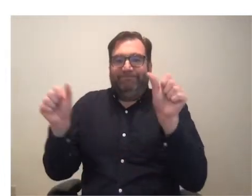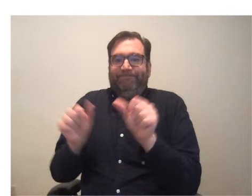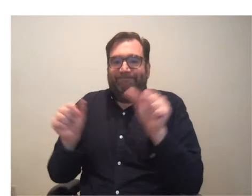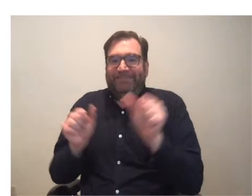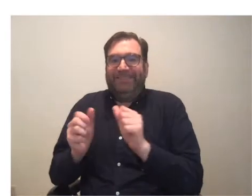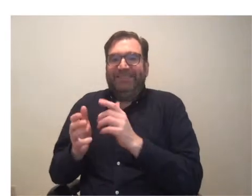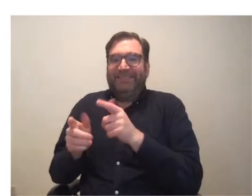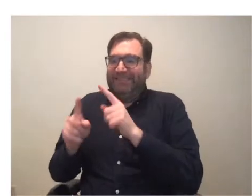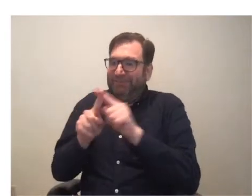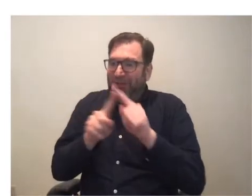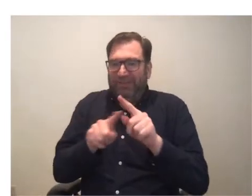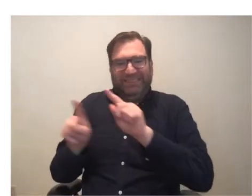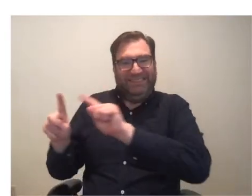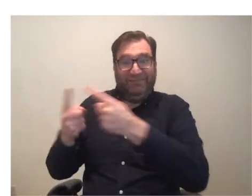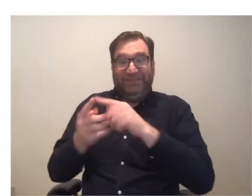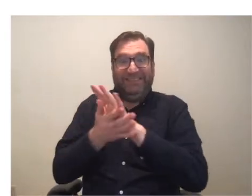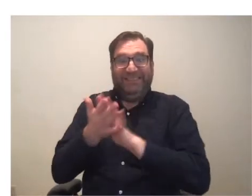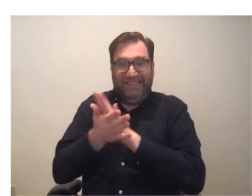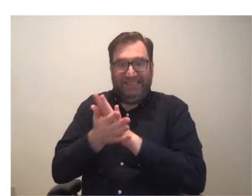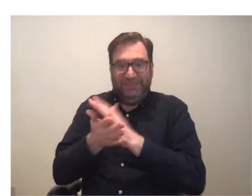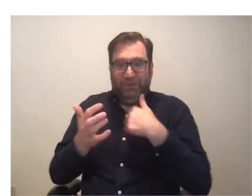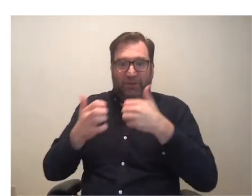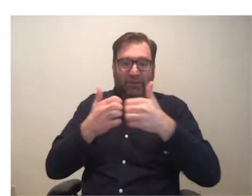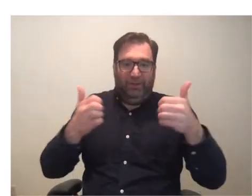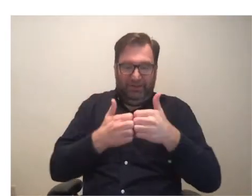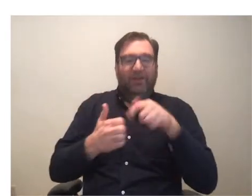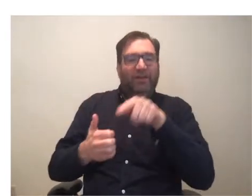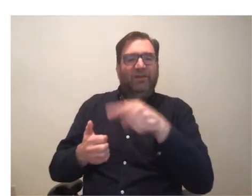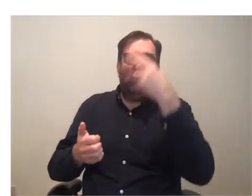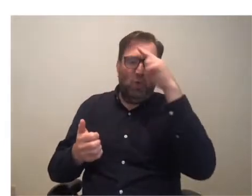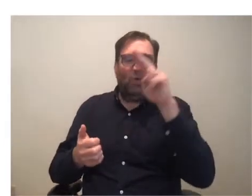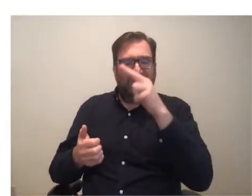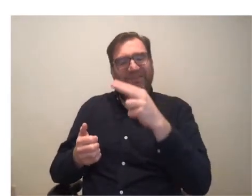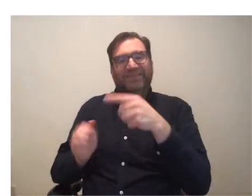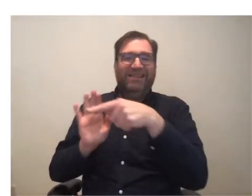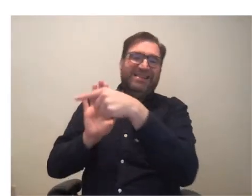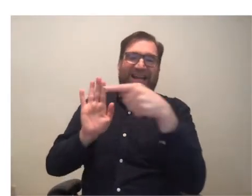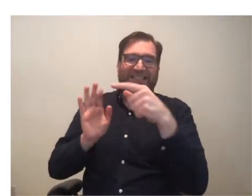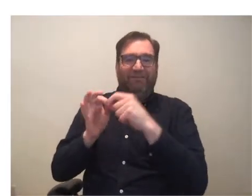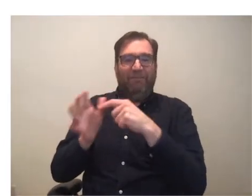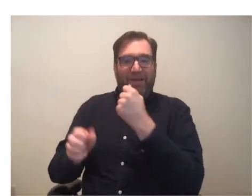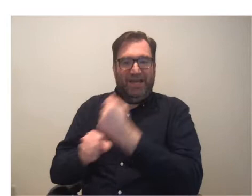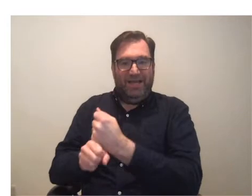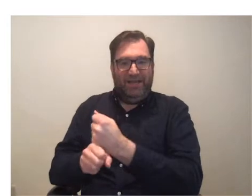and minimise the similarity between different signs which we refer to as a negative bag.